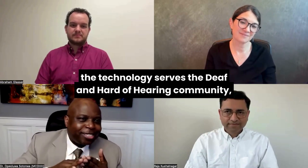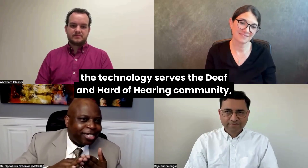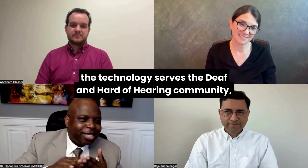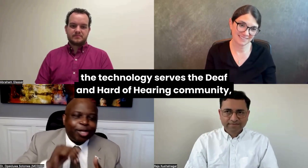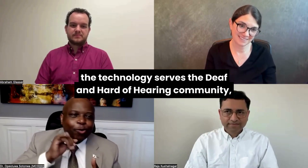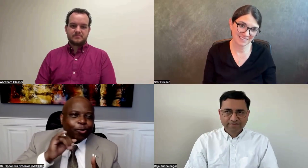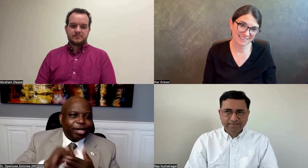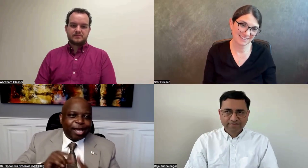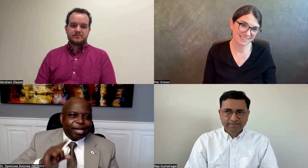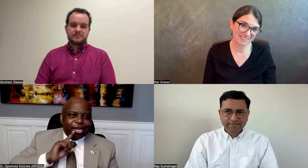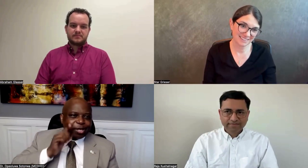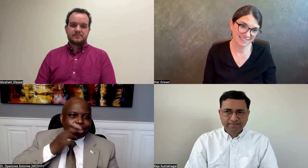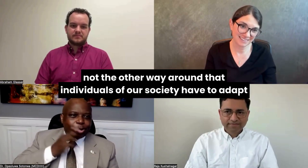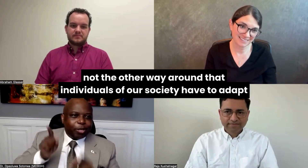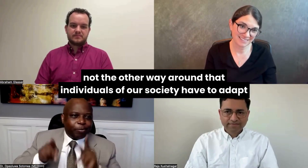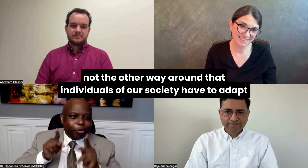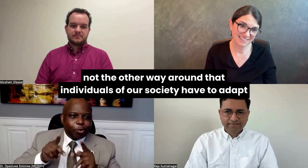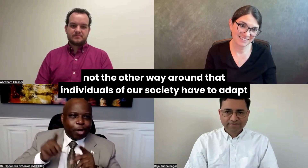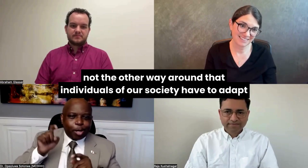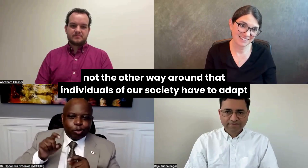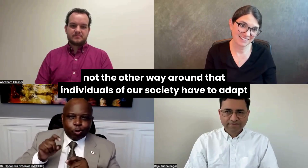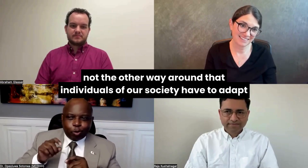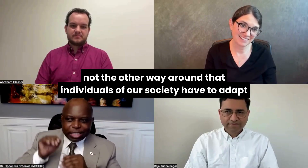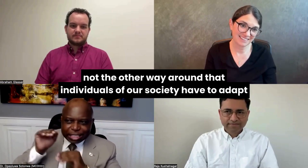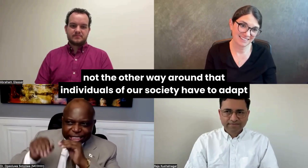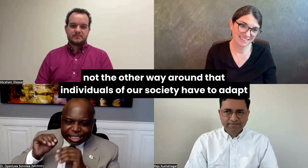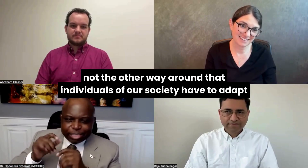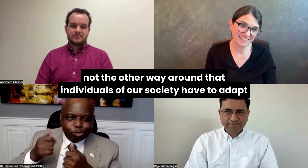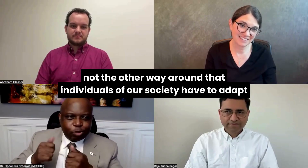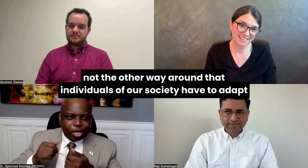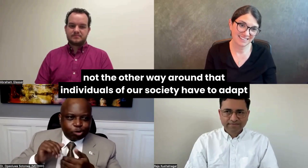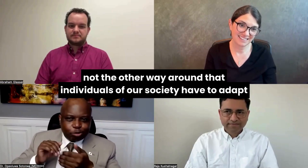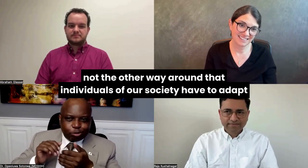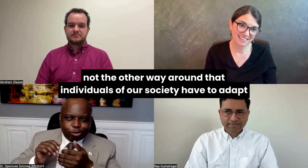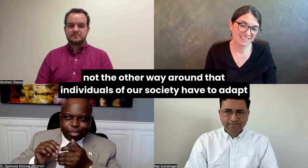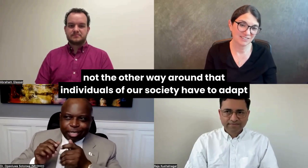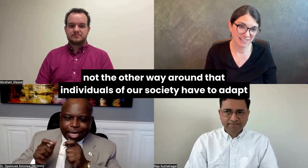not the other way around that individuals of our society have to adapt